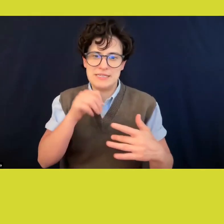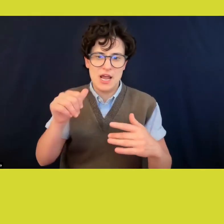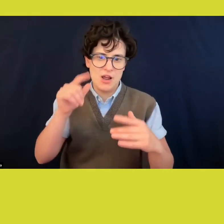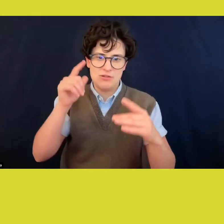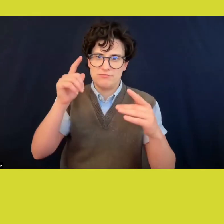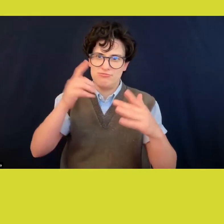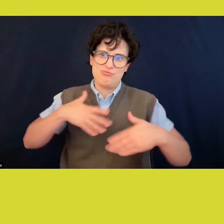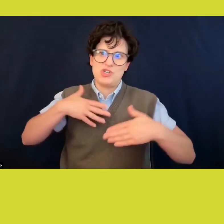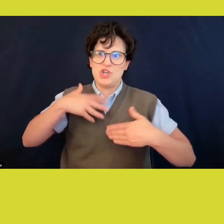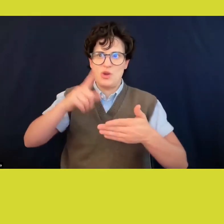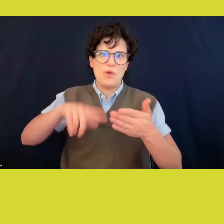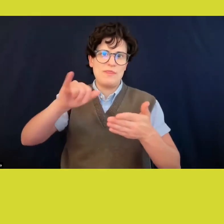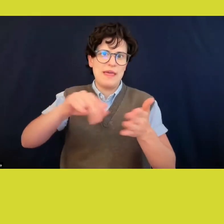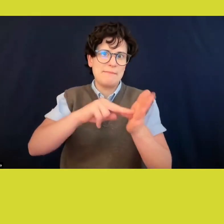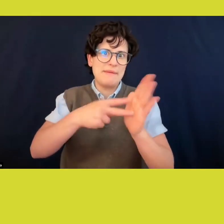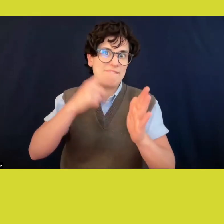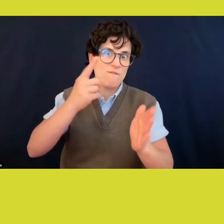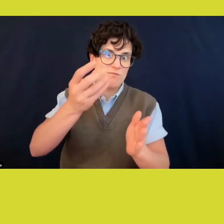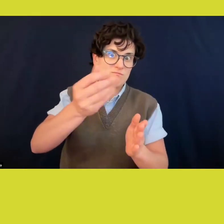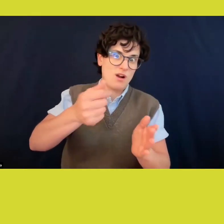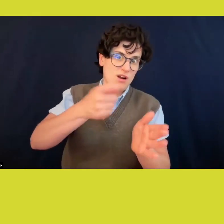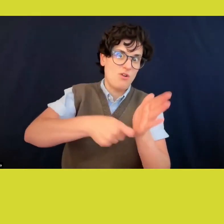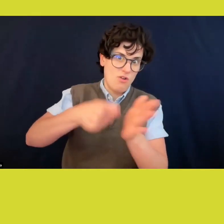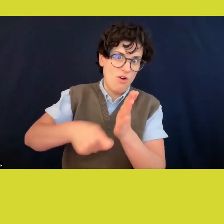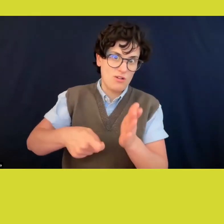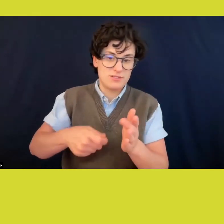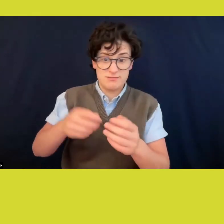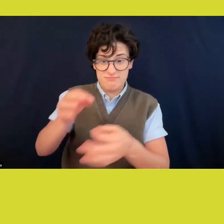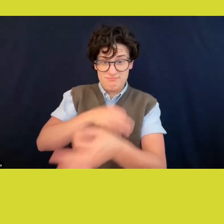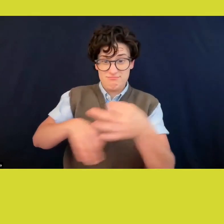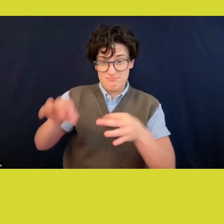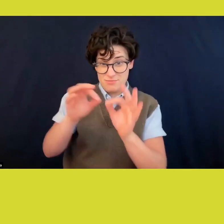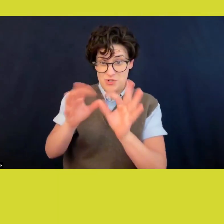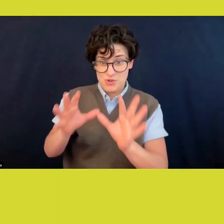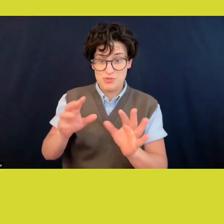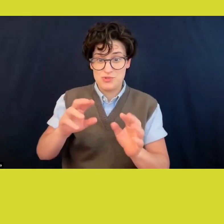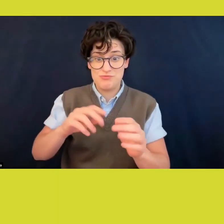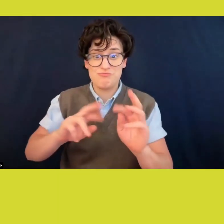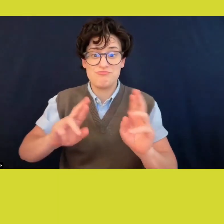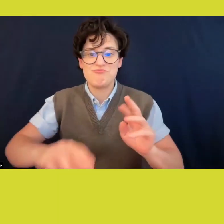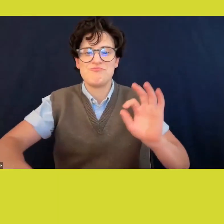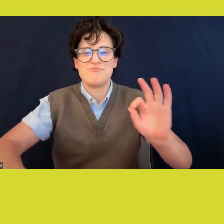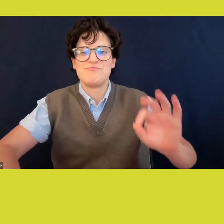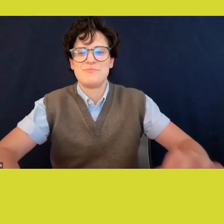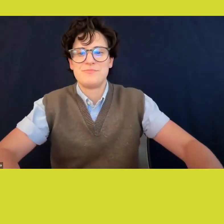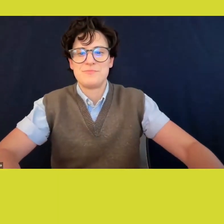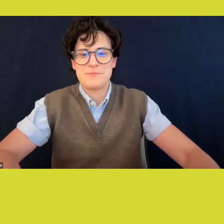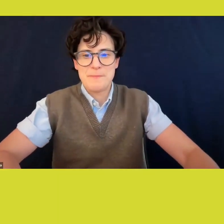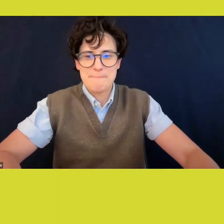of taxpayer costs. I mean, the hospital day, you know, $2,000, $3,000 a day, you know,